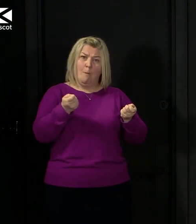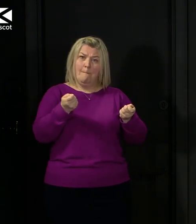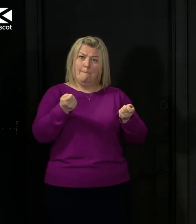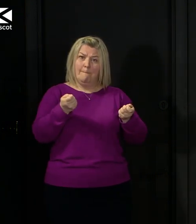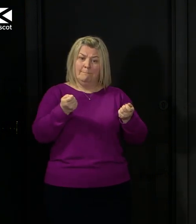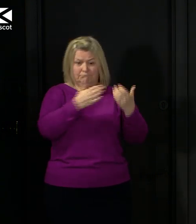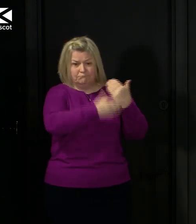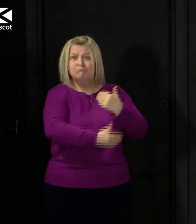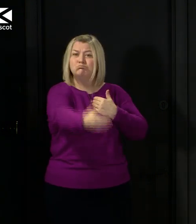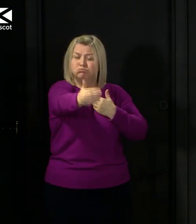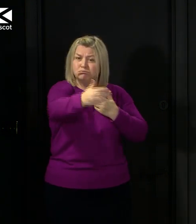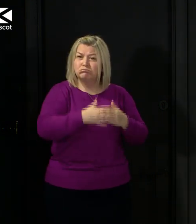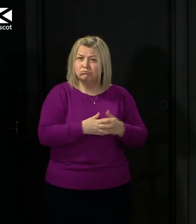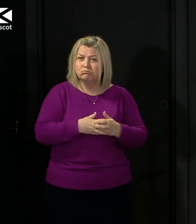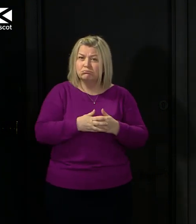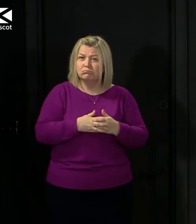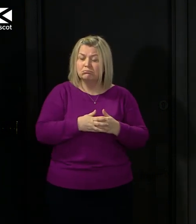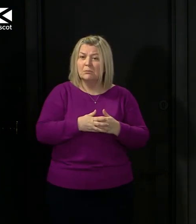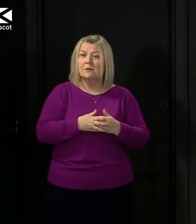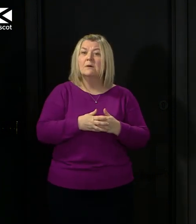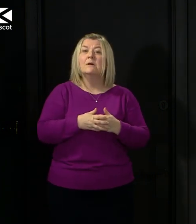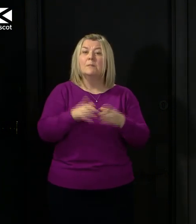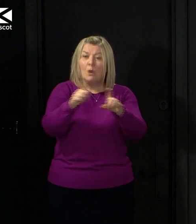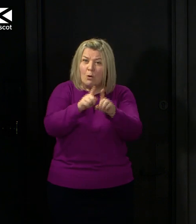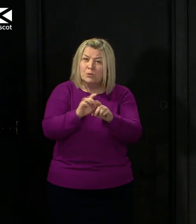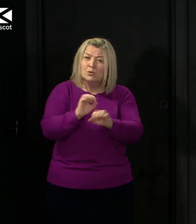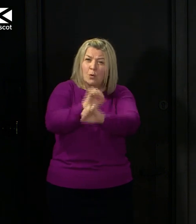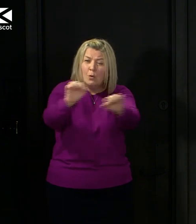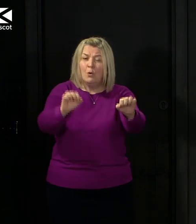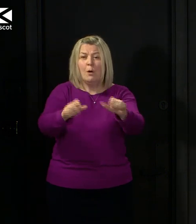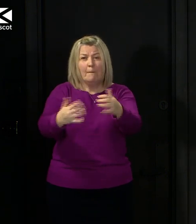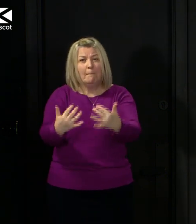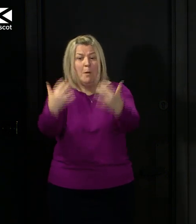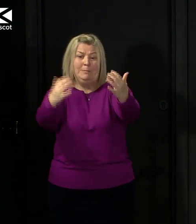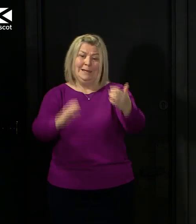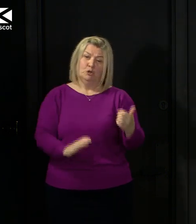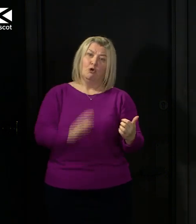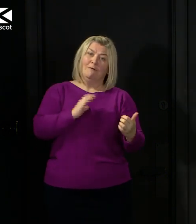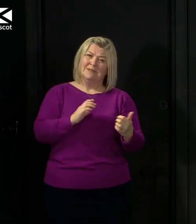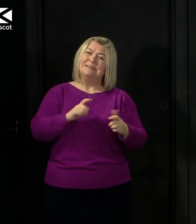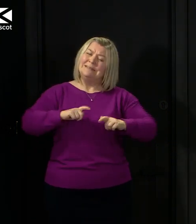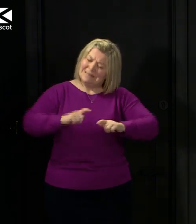ensured that the confidence of the public in the advice we are giving them is maintained.